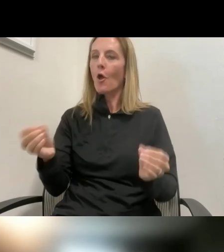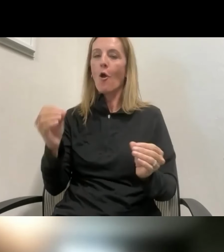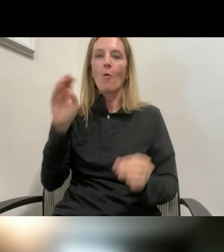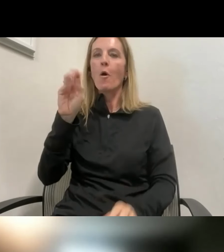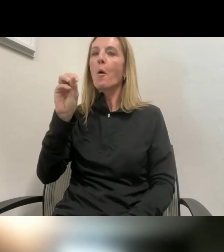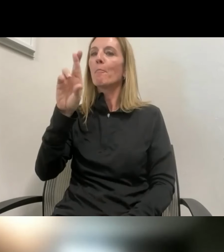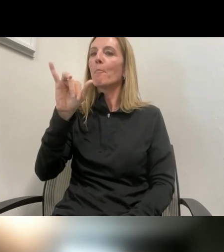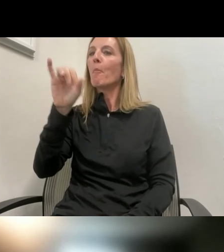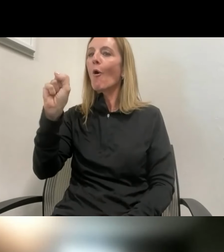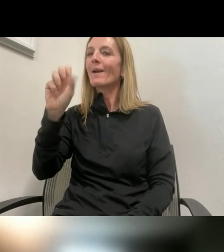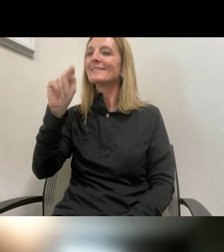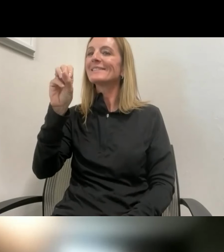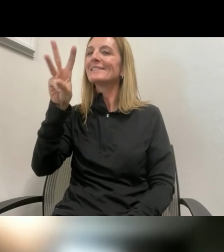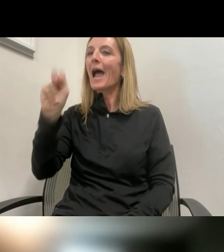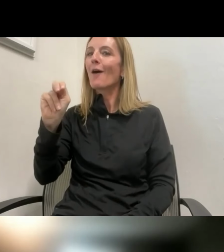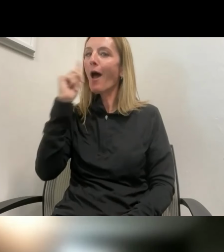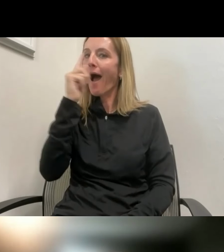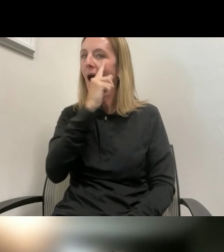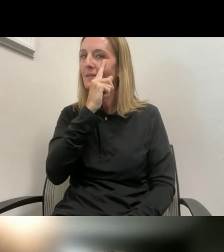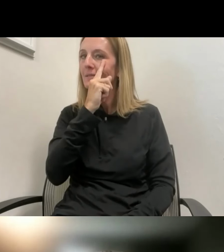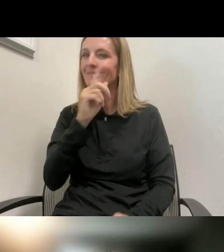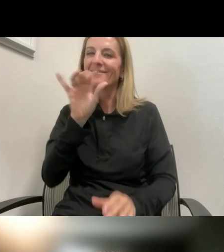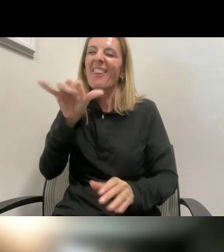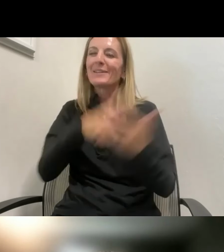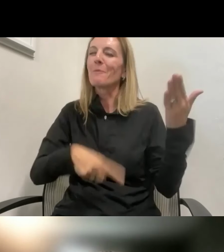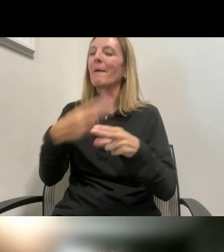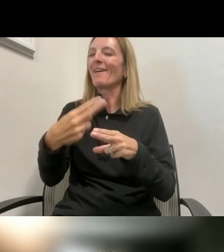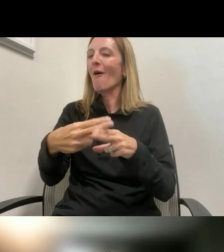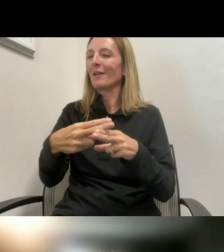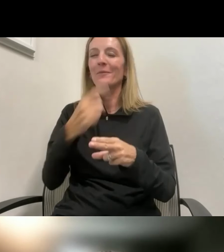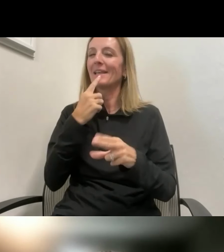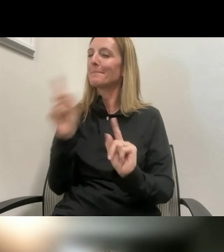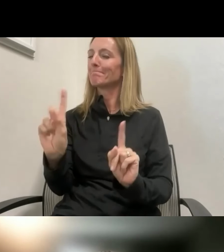And so we come together and we spend like 10 minutes - how are we going to be in a space? And